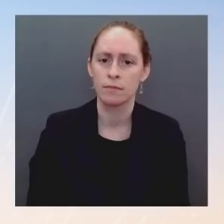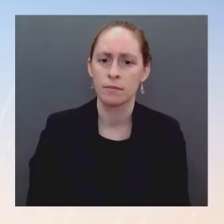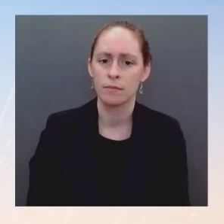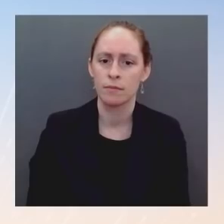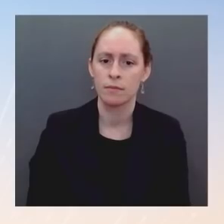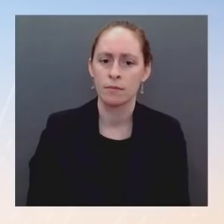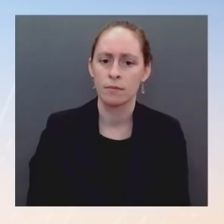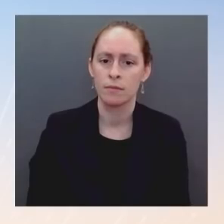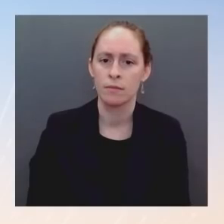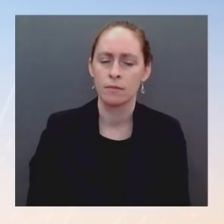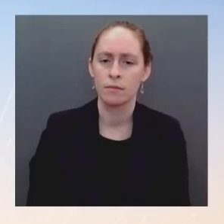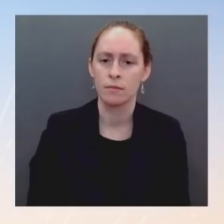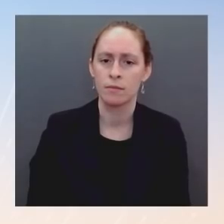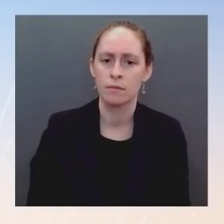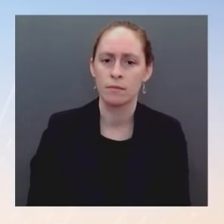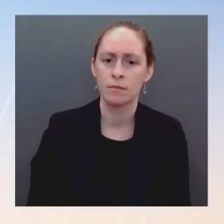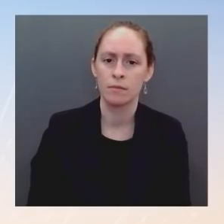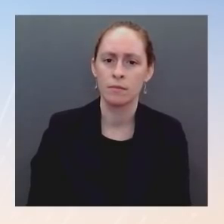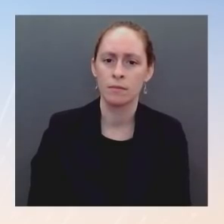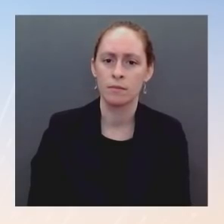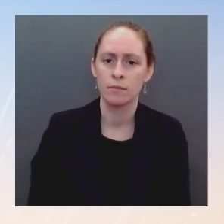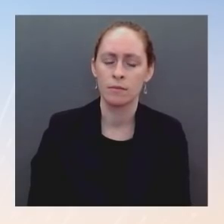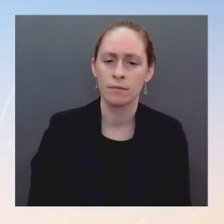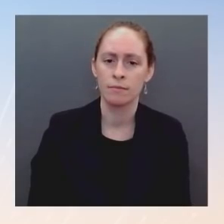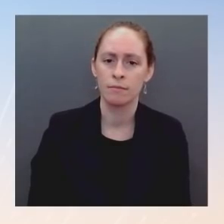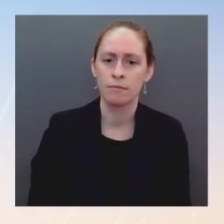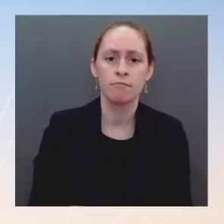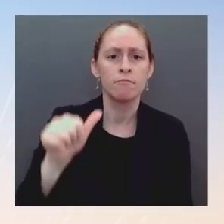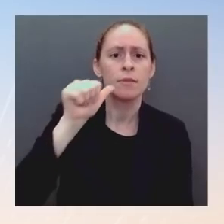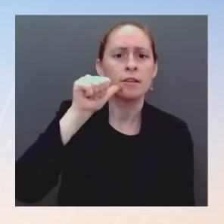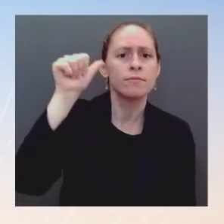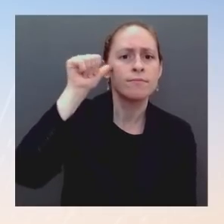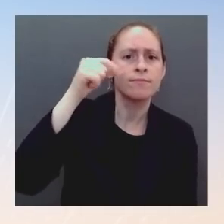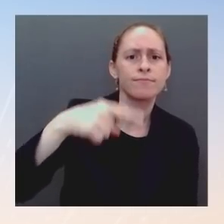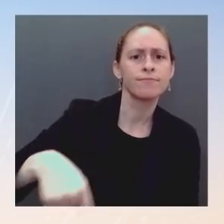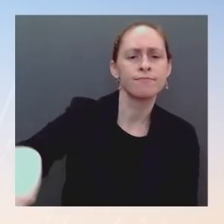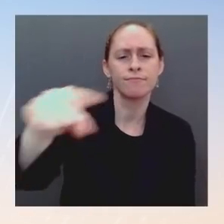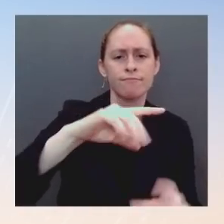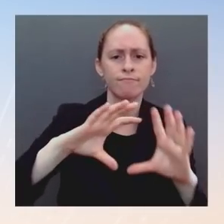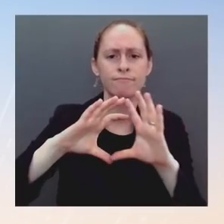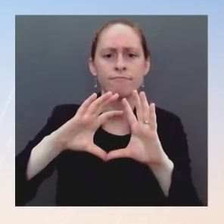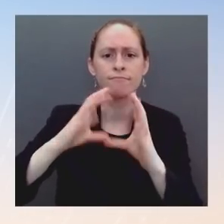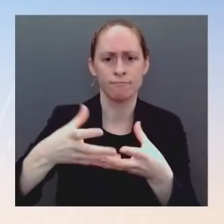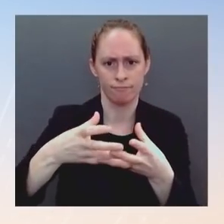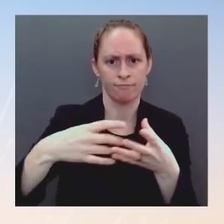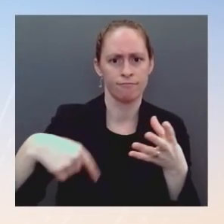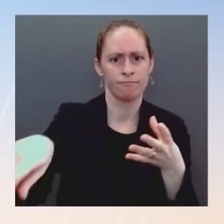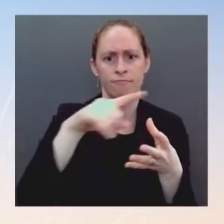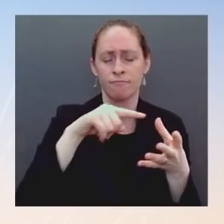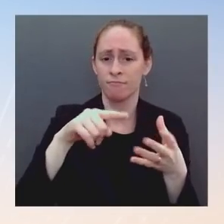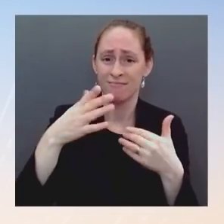You keep saying that you want to protect your allies in the Gulf, but practically, how can you stop them from escalating,